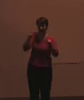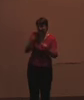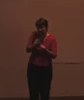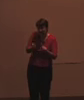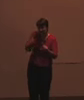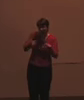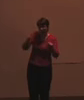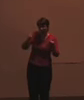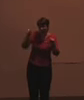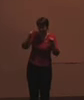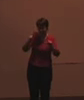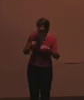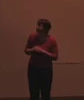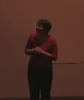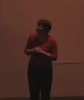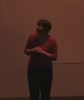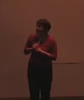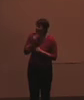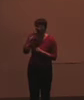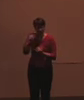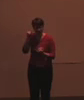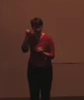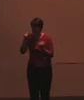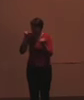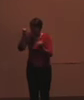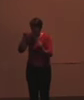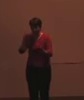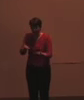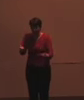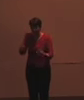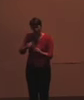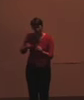But we did a deep research and discussed with the client.